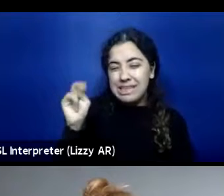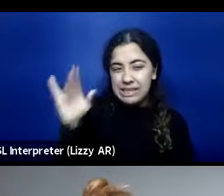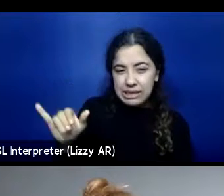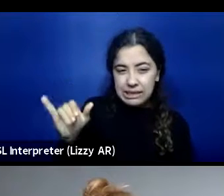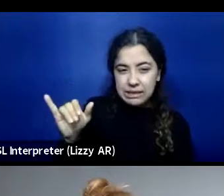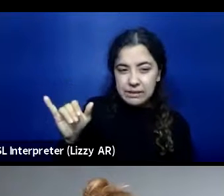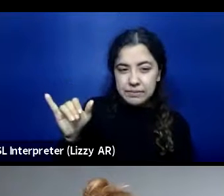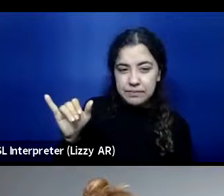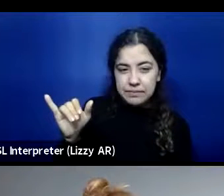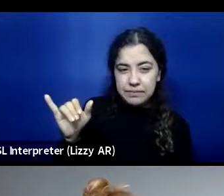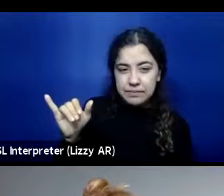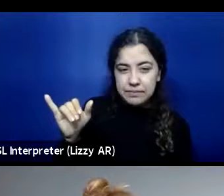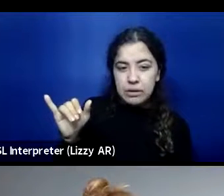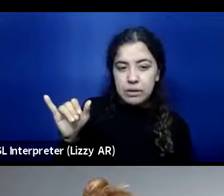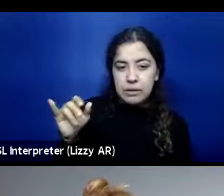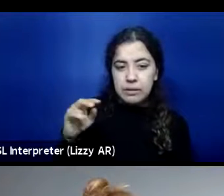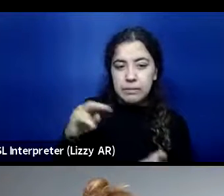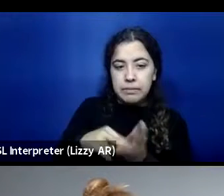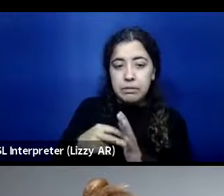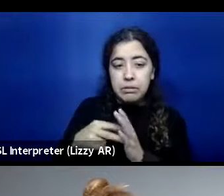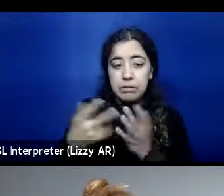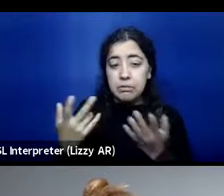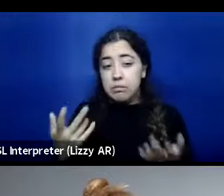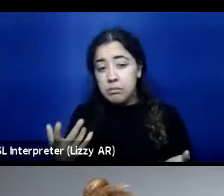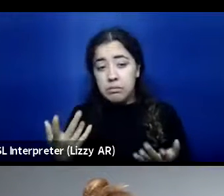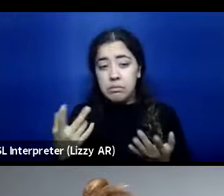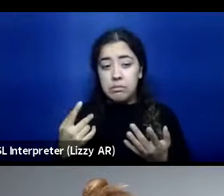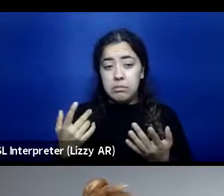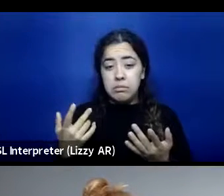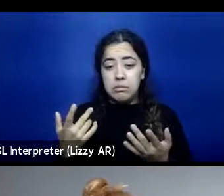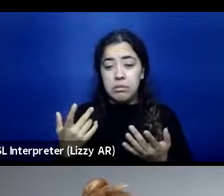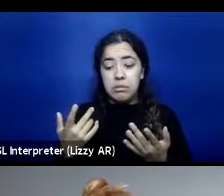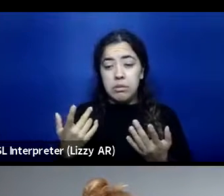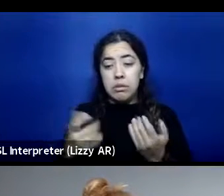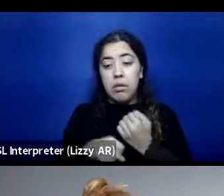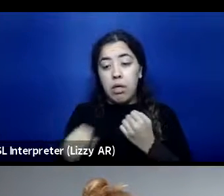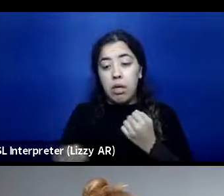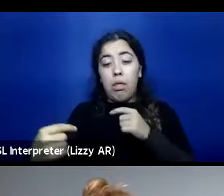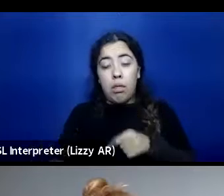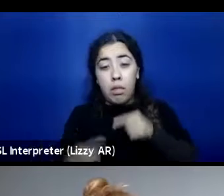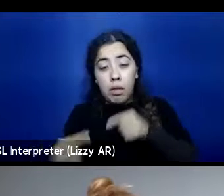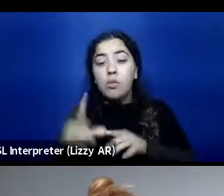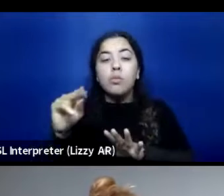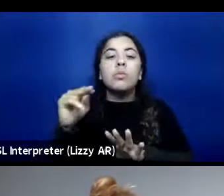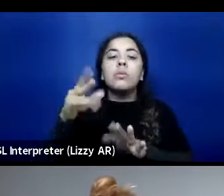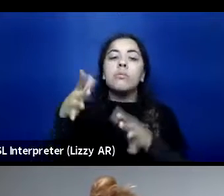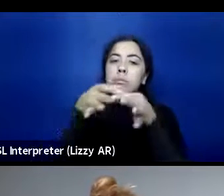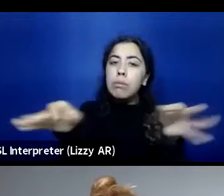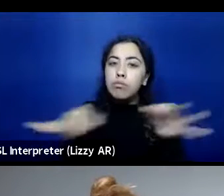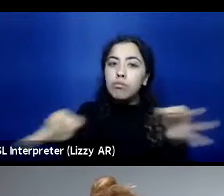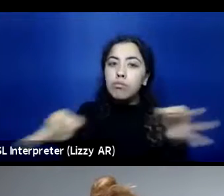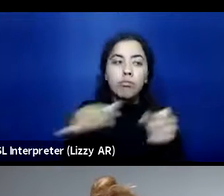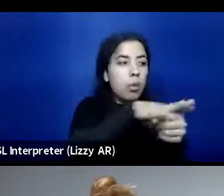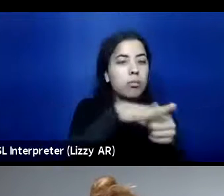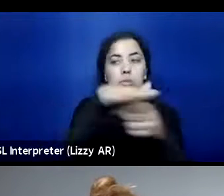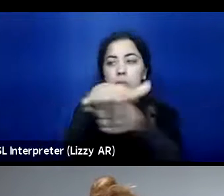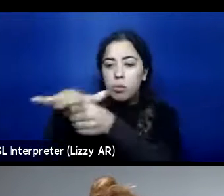that the captioning, for example, is being done as locally as possible. At Google, we have an application for mobiles